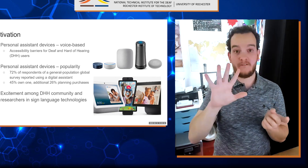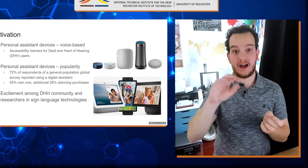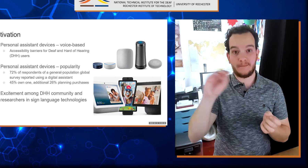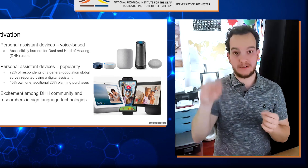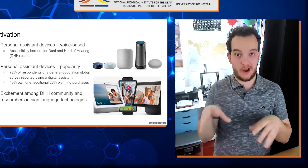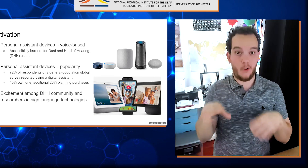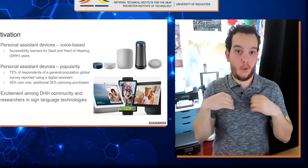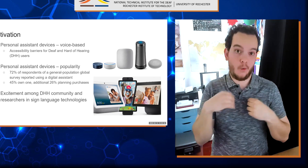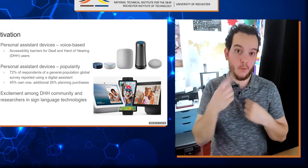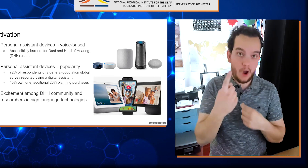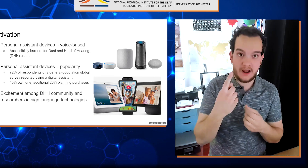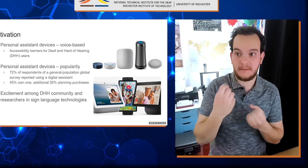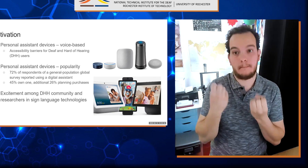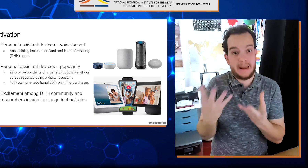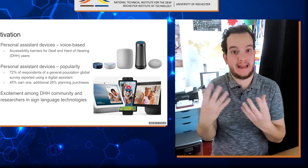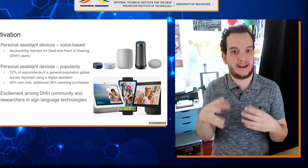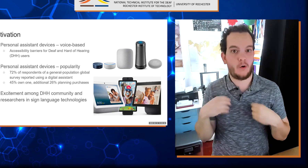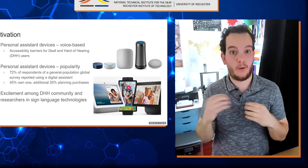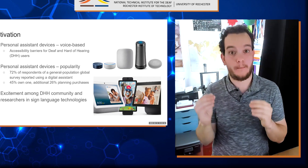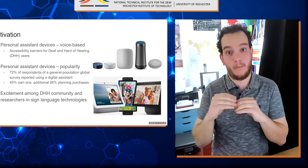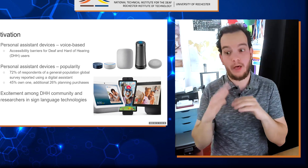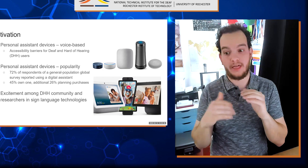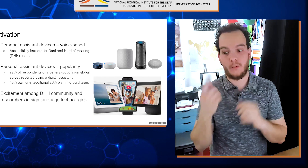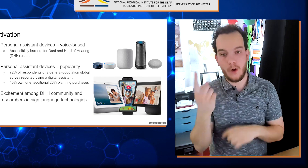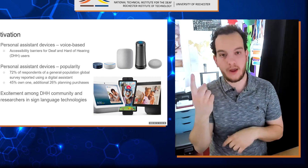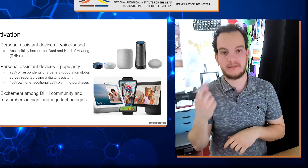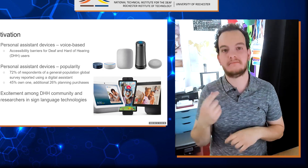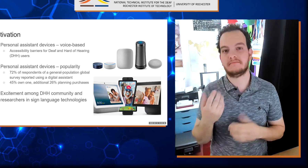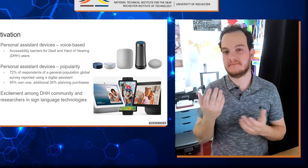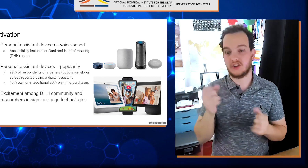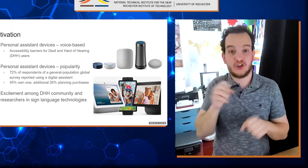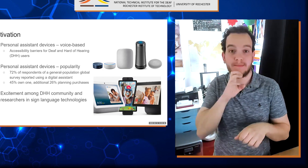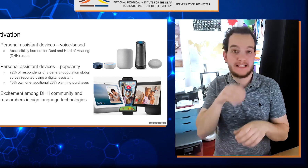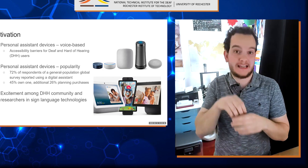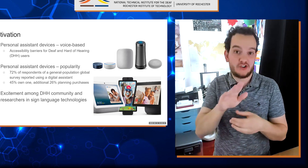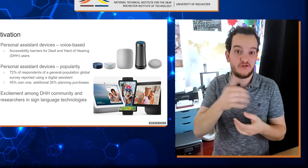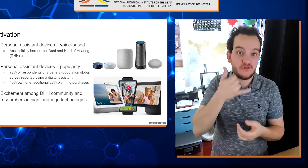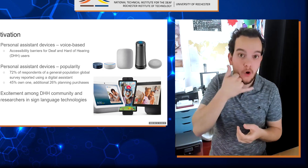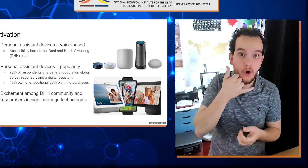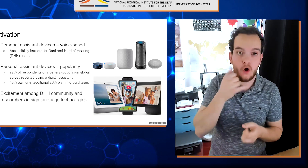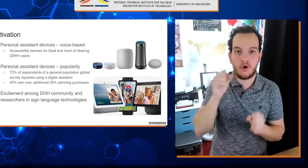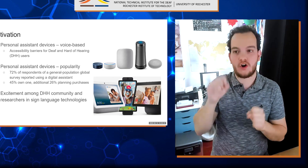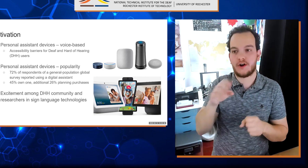72% of respondents have used a digital assistant.